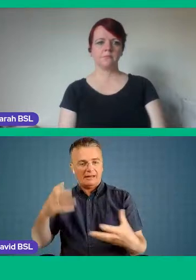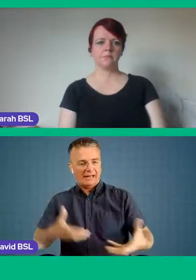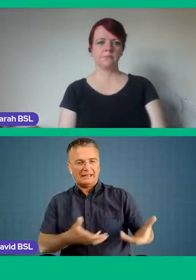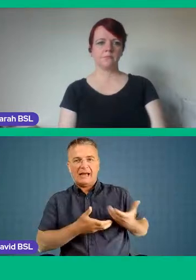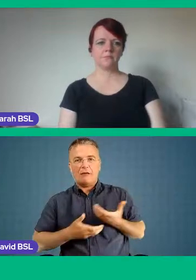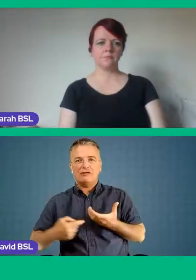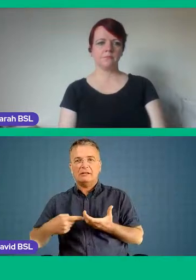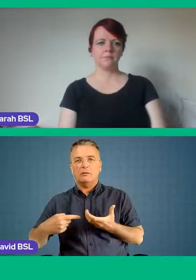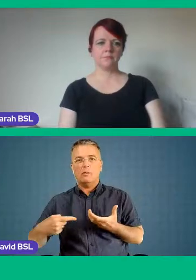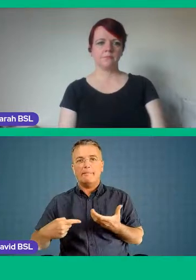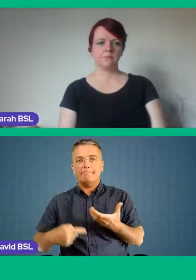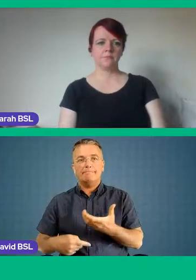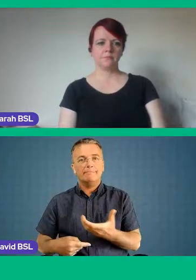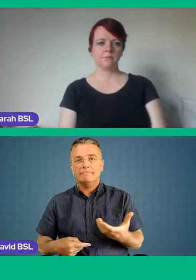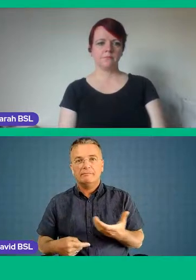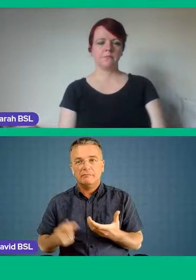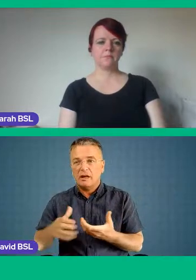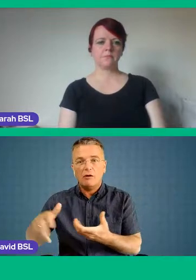to enjoy that performance and to have